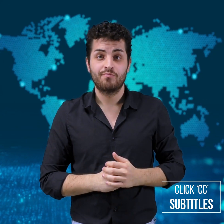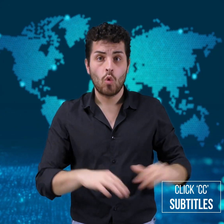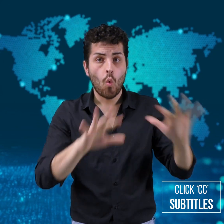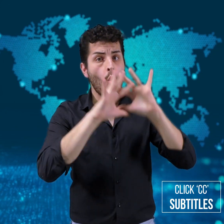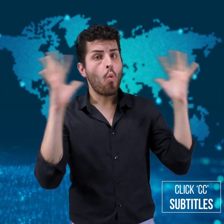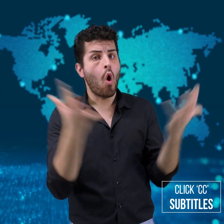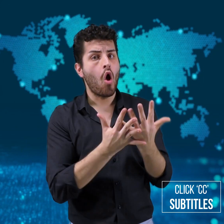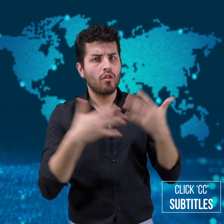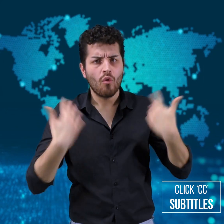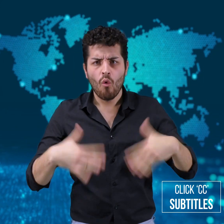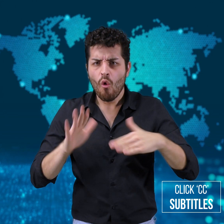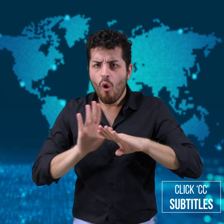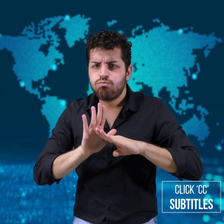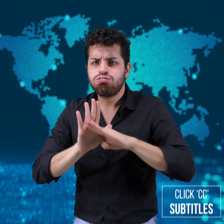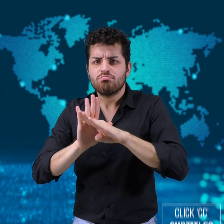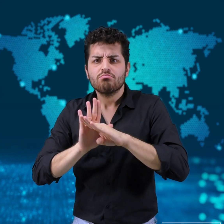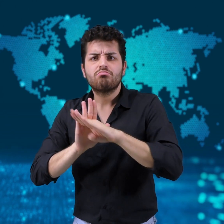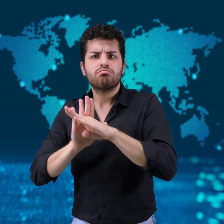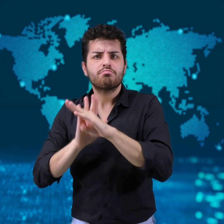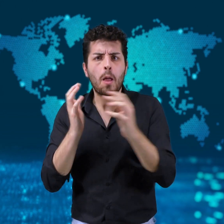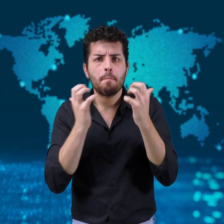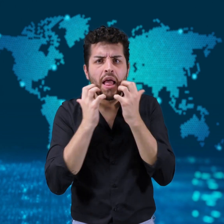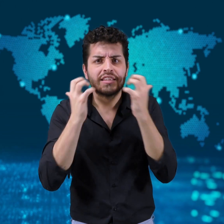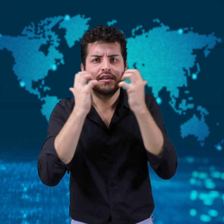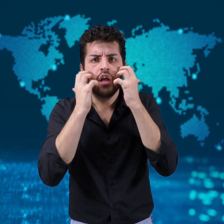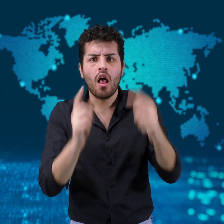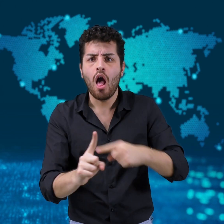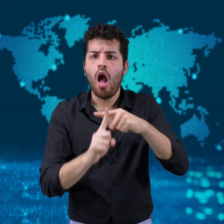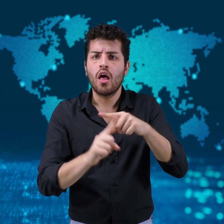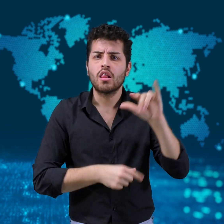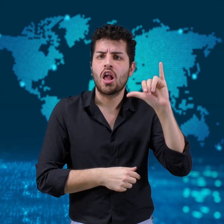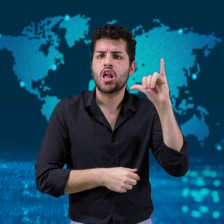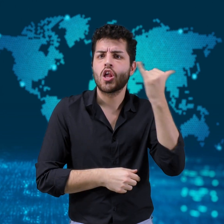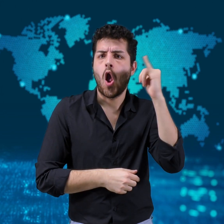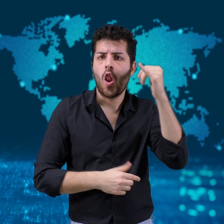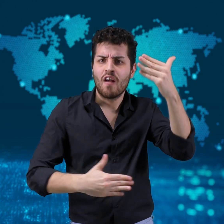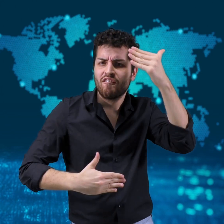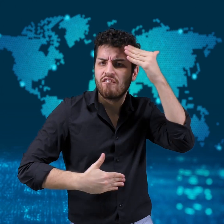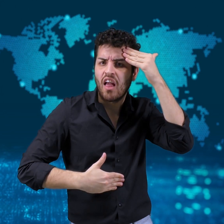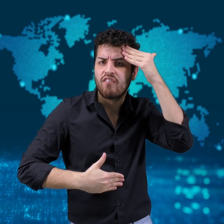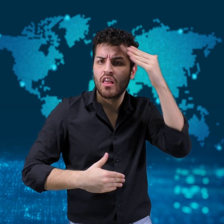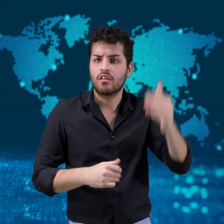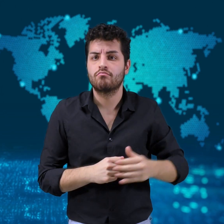Rise in measles and yellow fever.